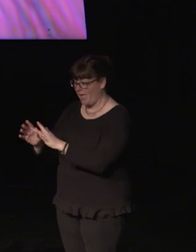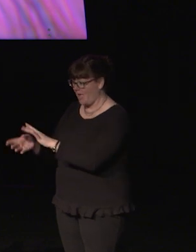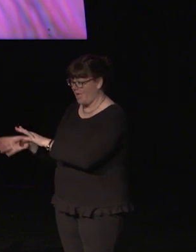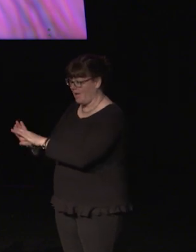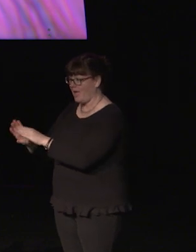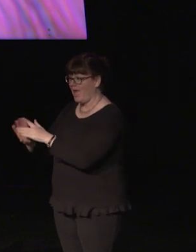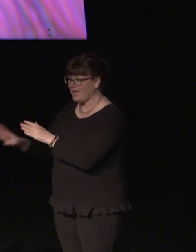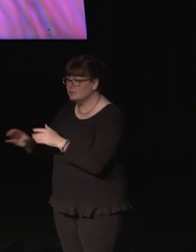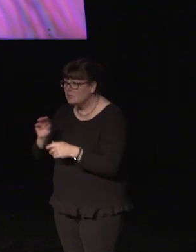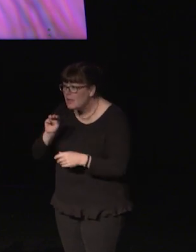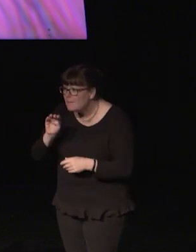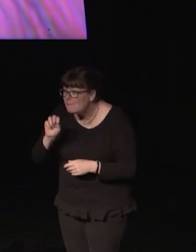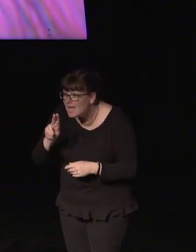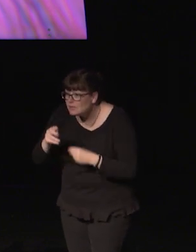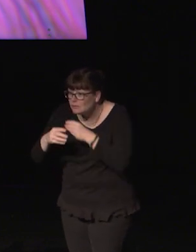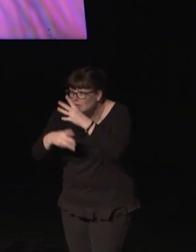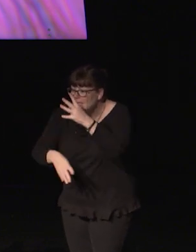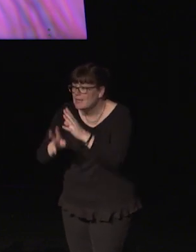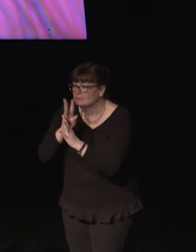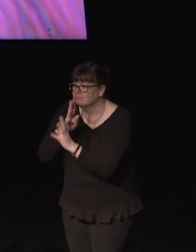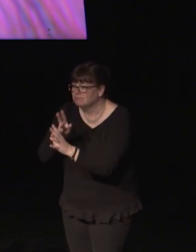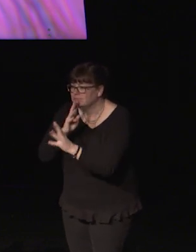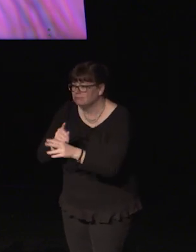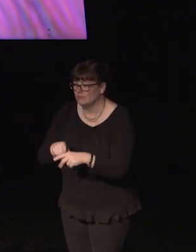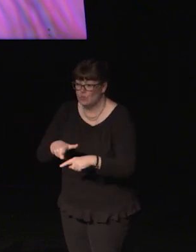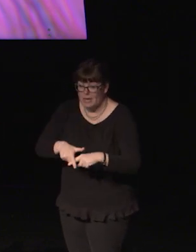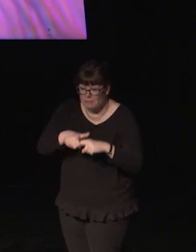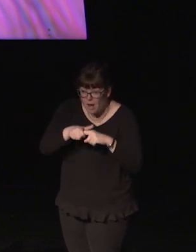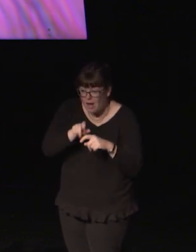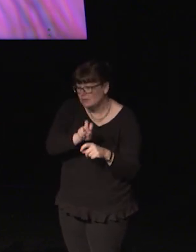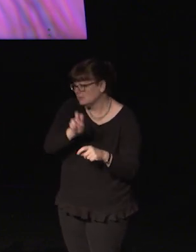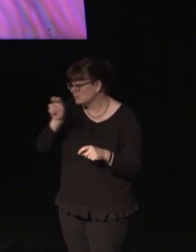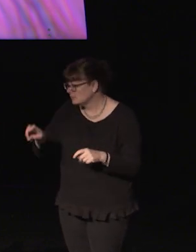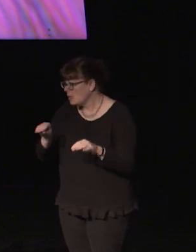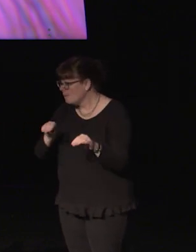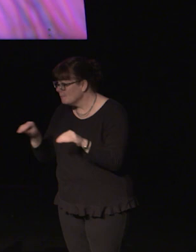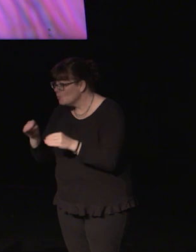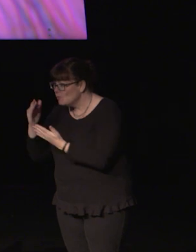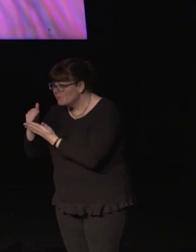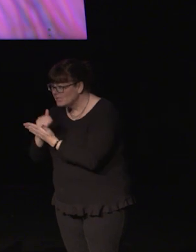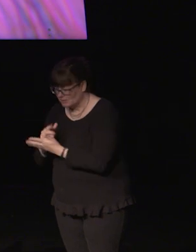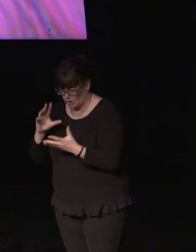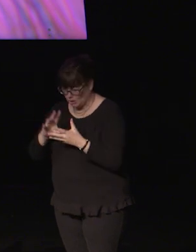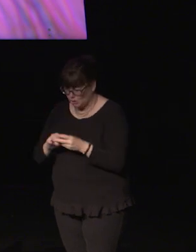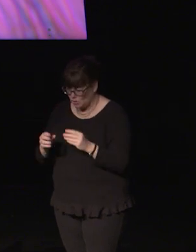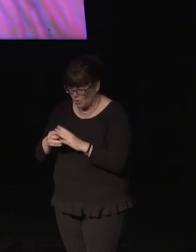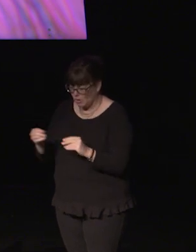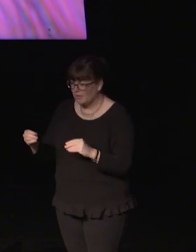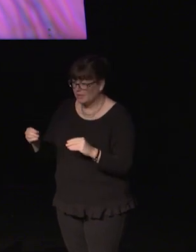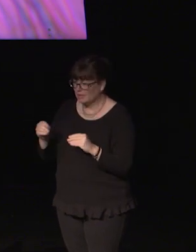You can pause the game to go to the move list. If you're doing the story thing and you get little text things of dialogue.